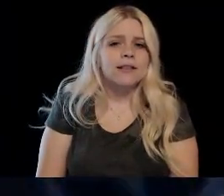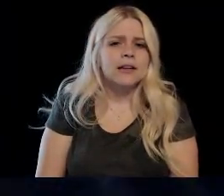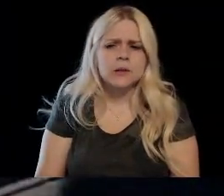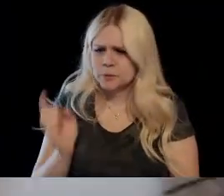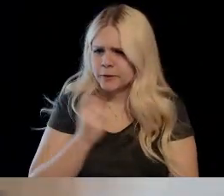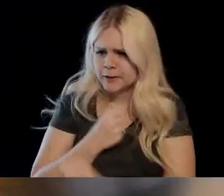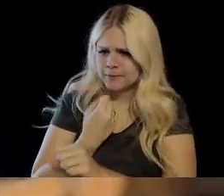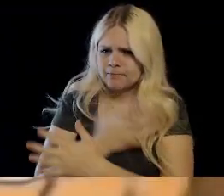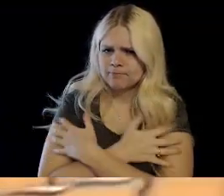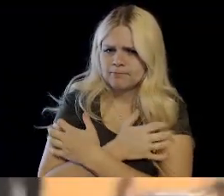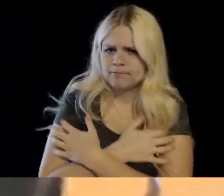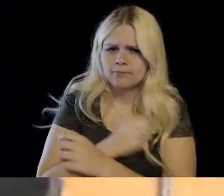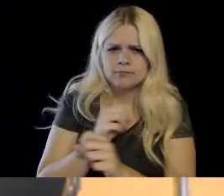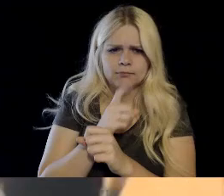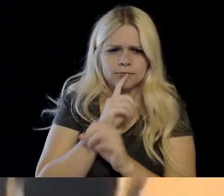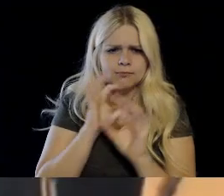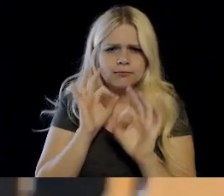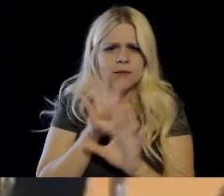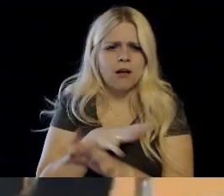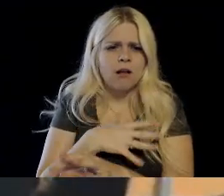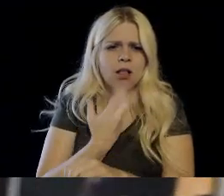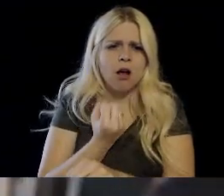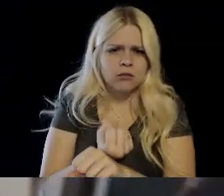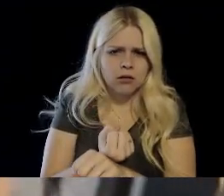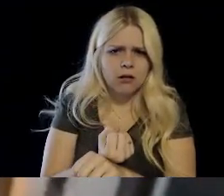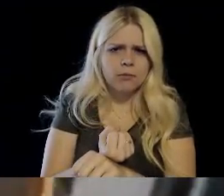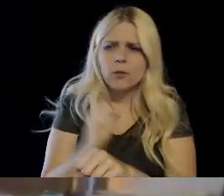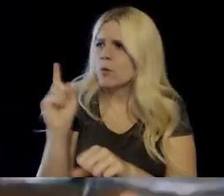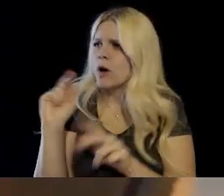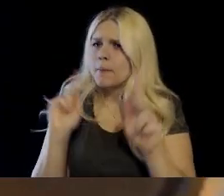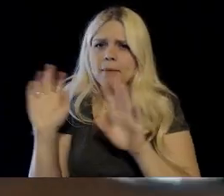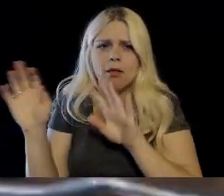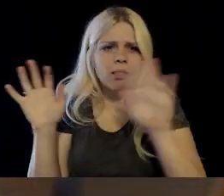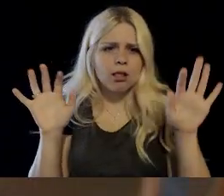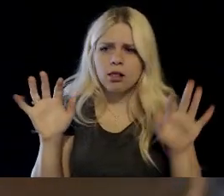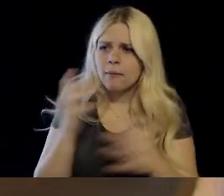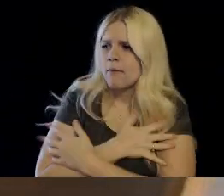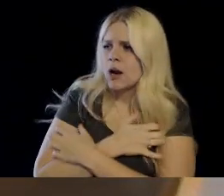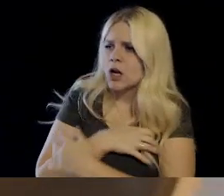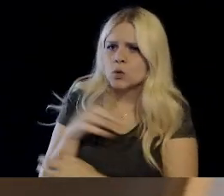Joanne: And everyone's accounted for. So. Erica: We know where our people are, and we know where our bears are. Yes, these bears